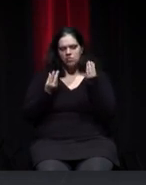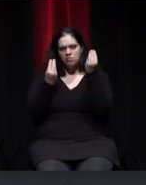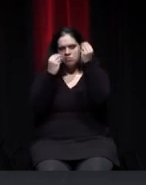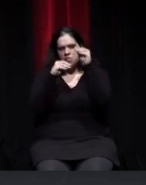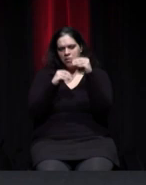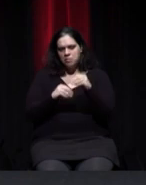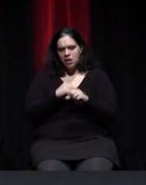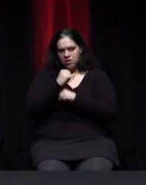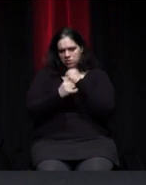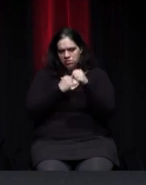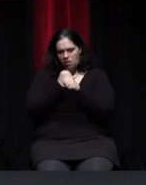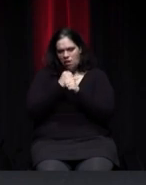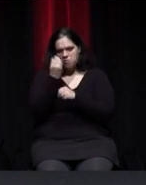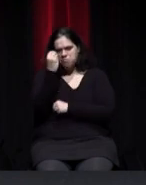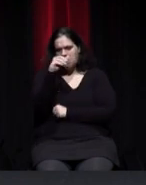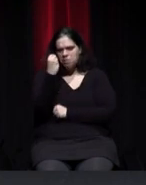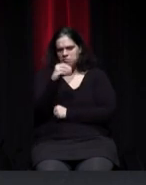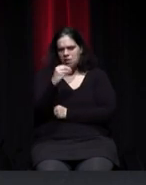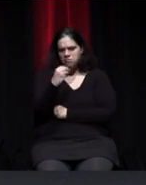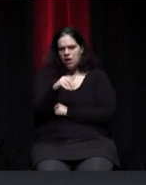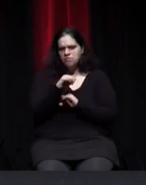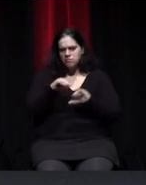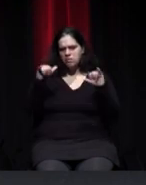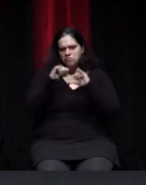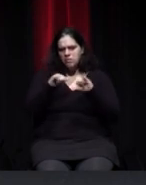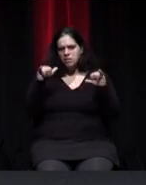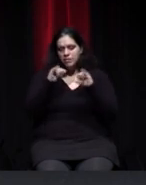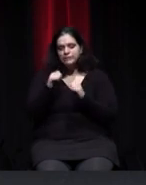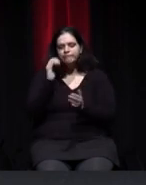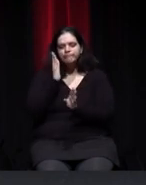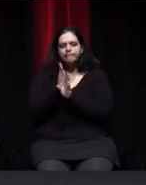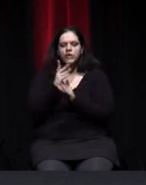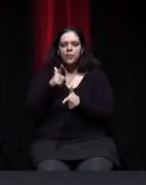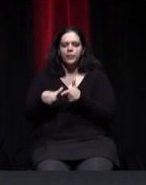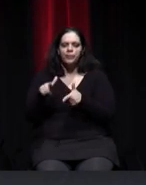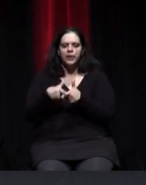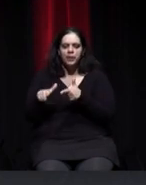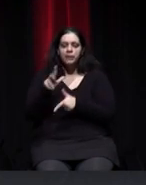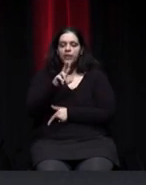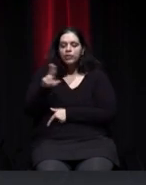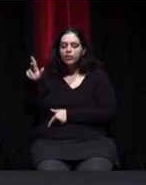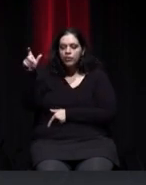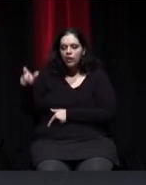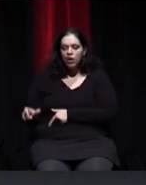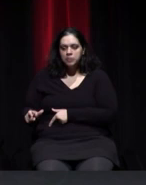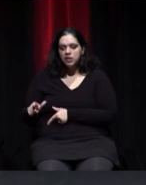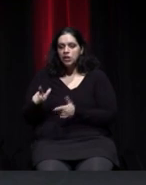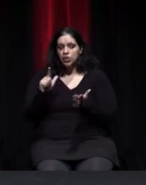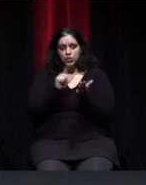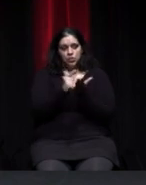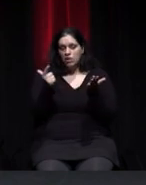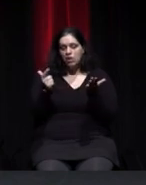causes, yet again, there to be a name problem. Journalism isn't produced anymore, content is.